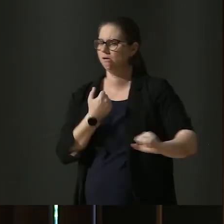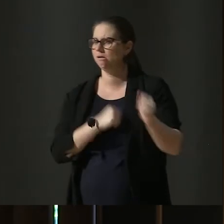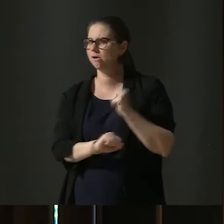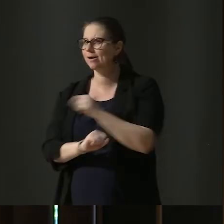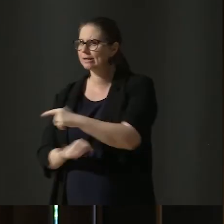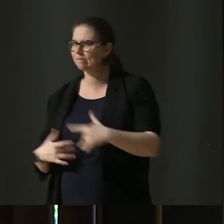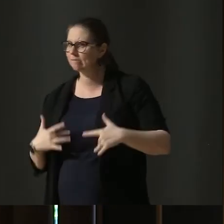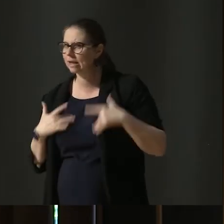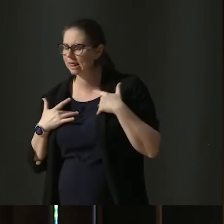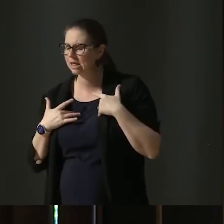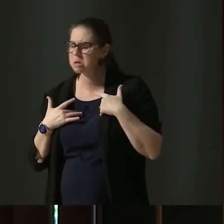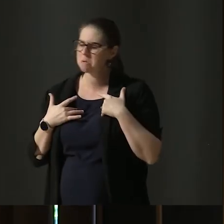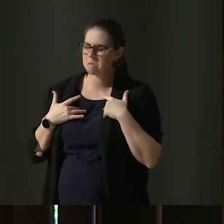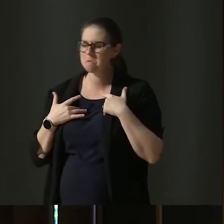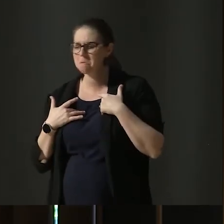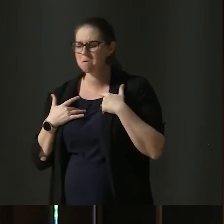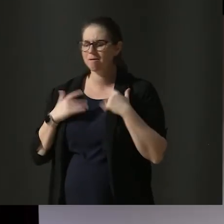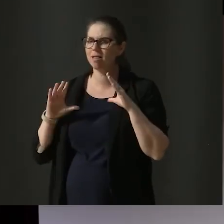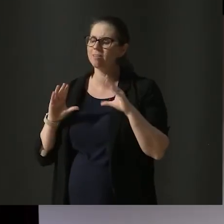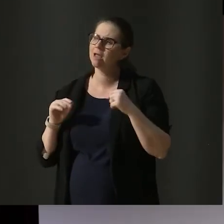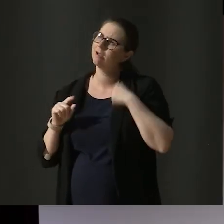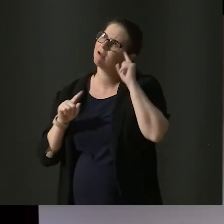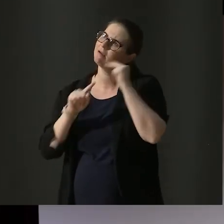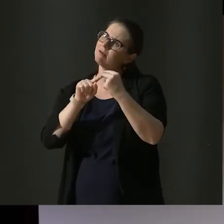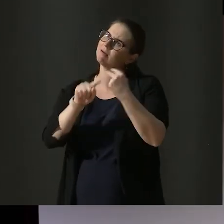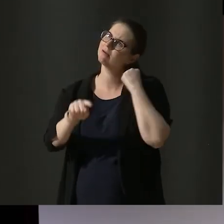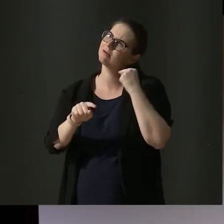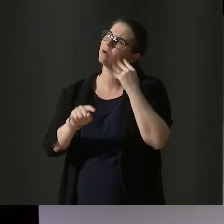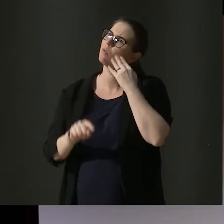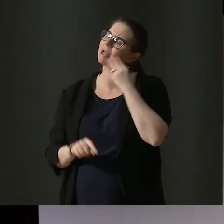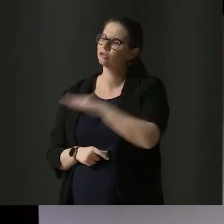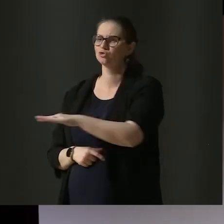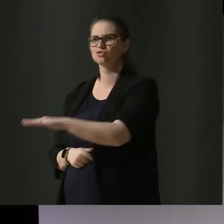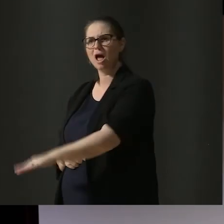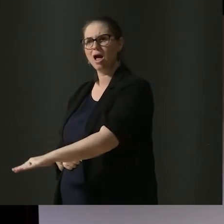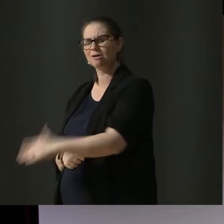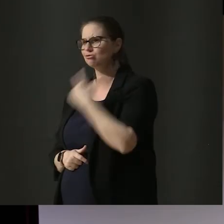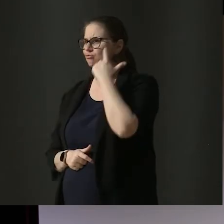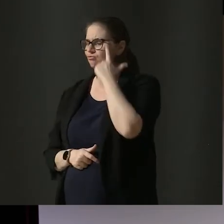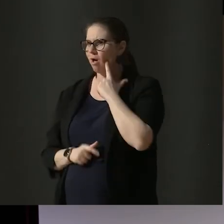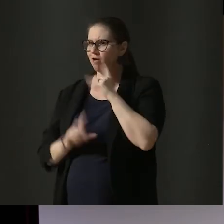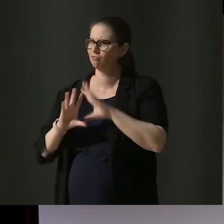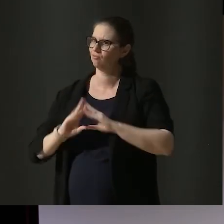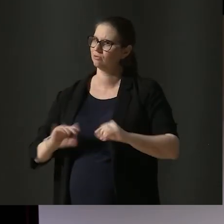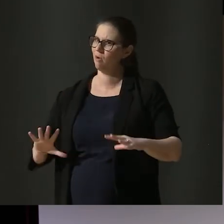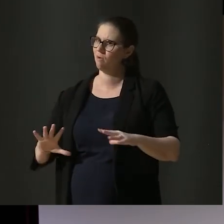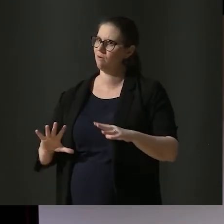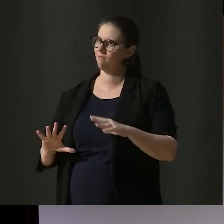And then I reflected that as a child, trying to resolve this issue from his frame of reference,